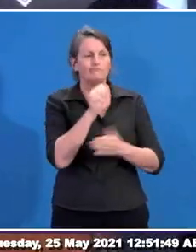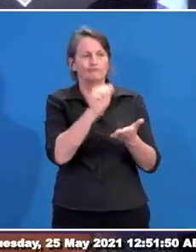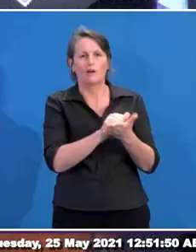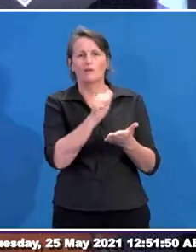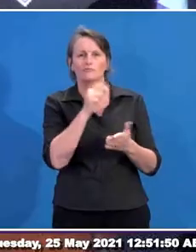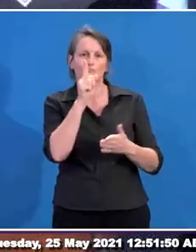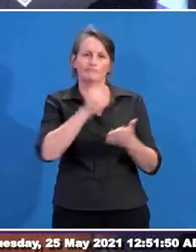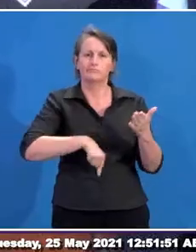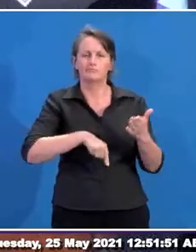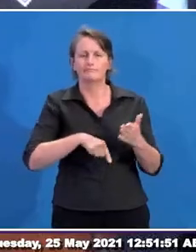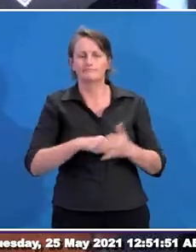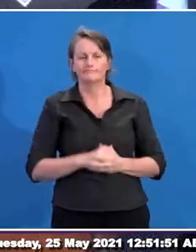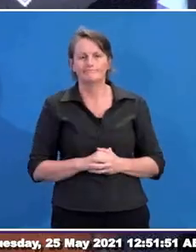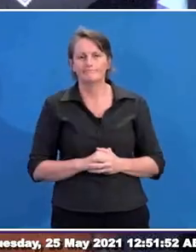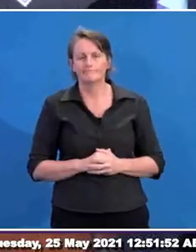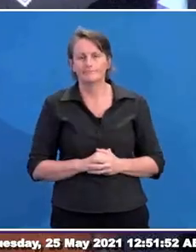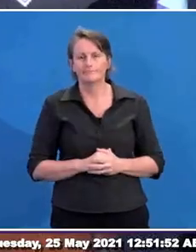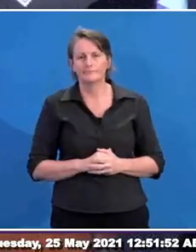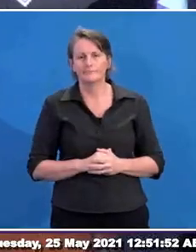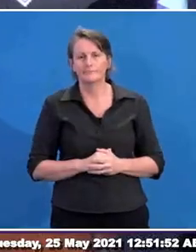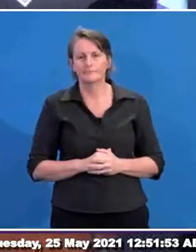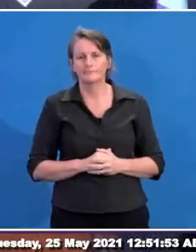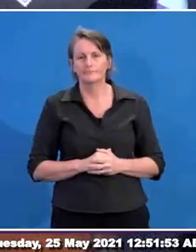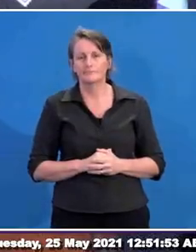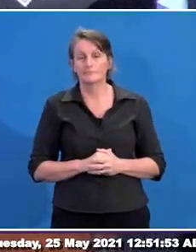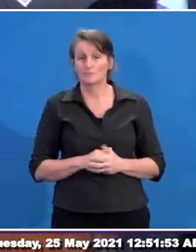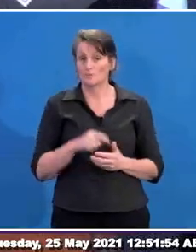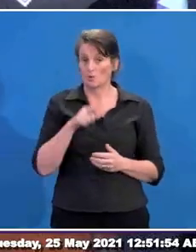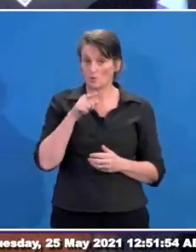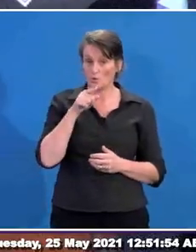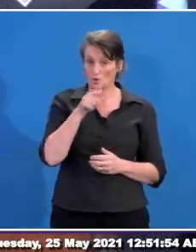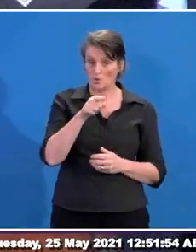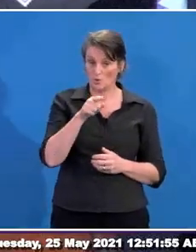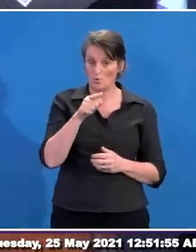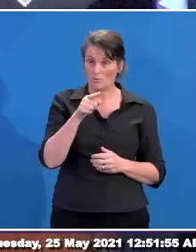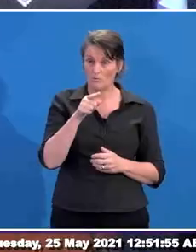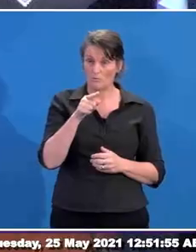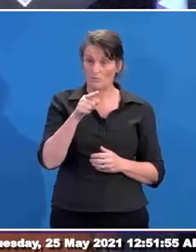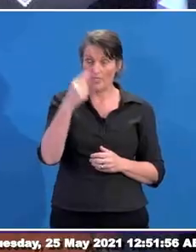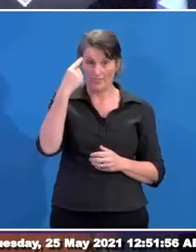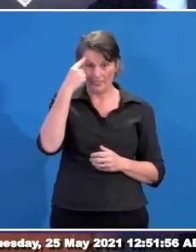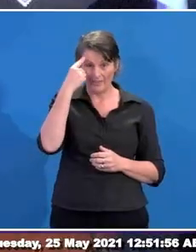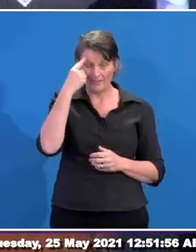And it was your understanding that for every incident that was alleged, it